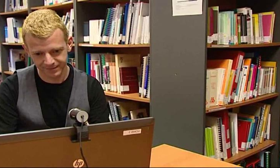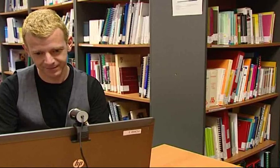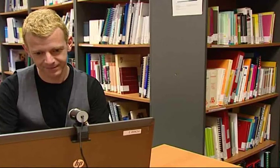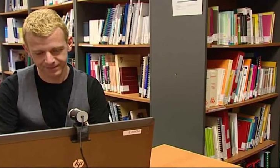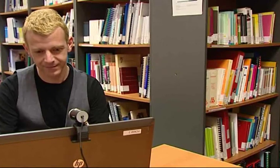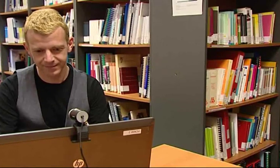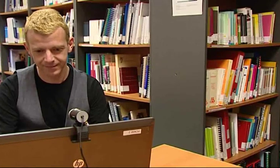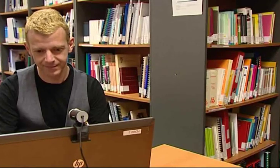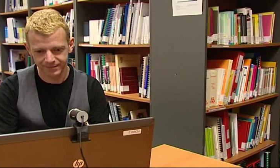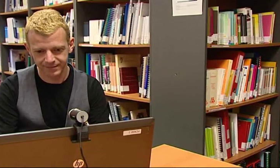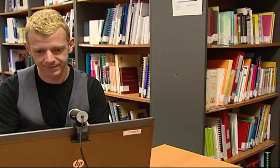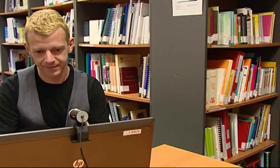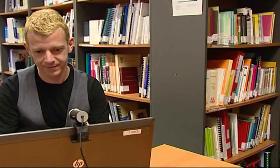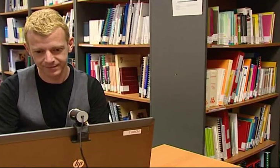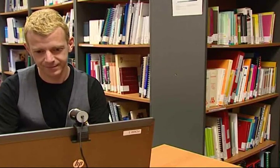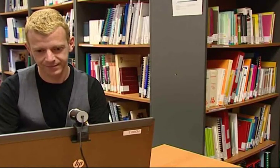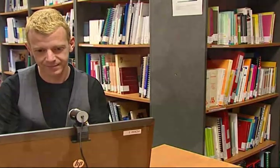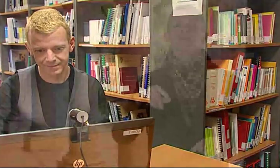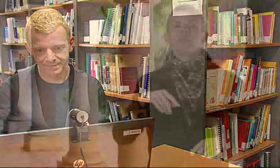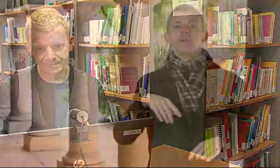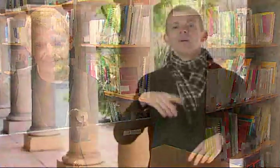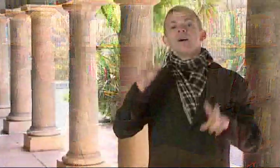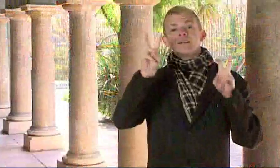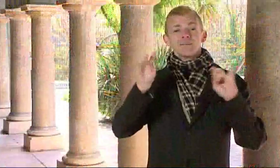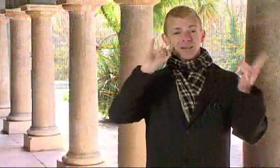and to do so before the exam of the subject takes place.